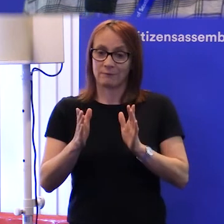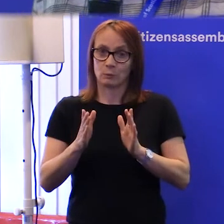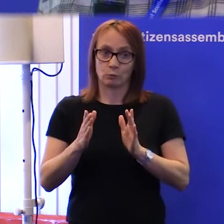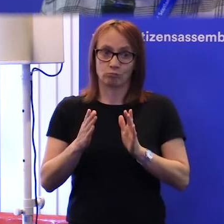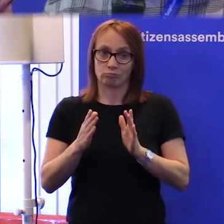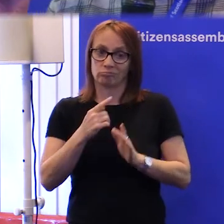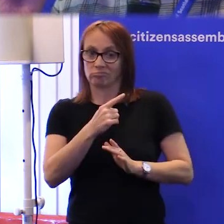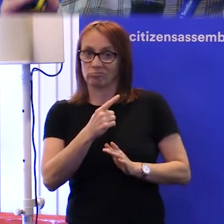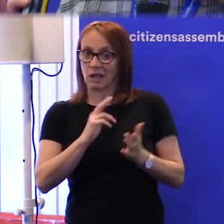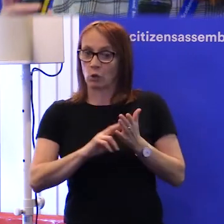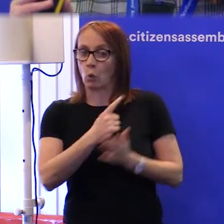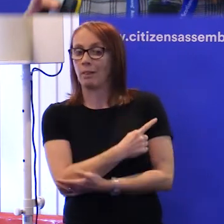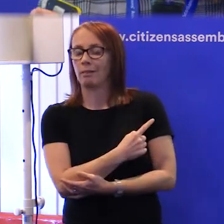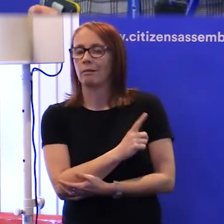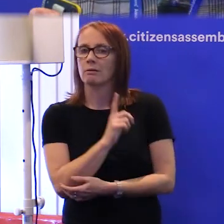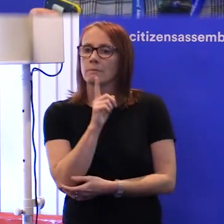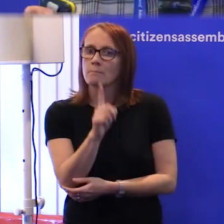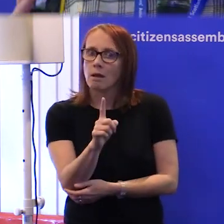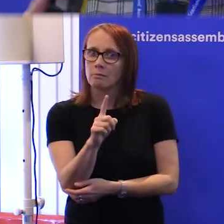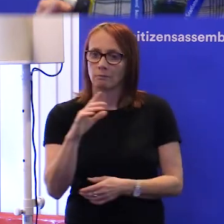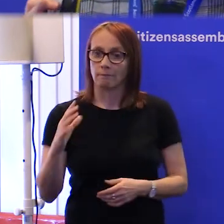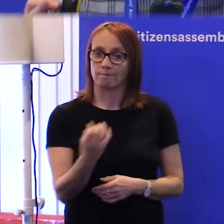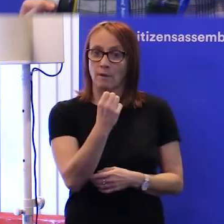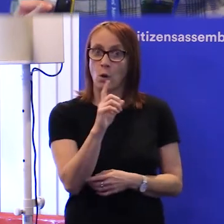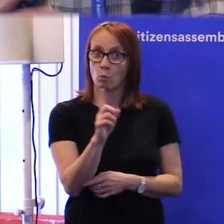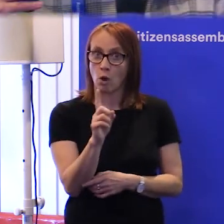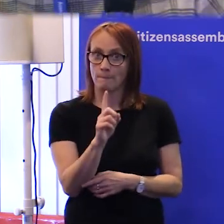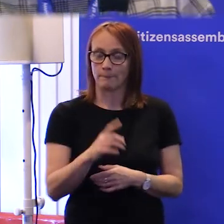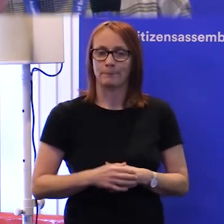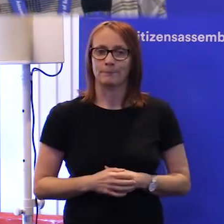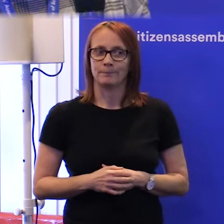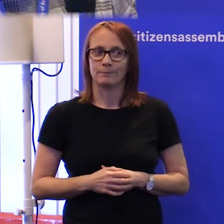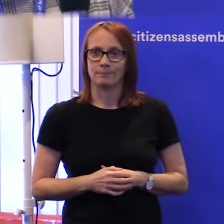normal but what's been discovered is that actually these aren't as individual